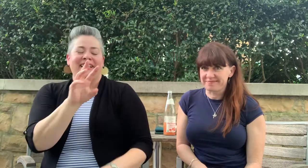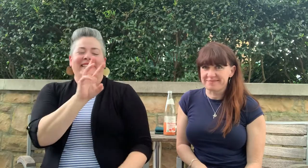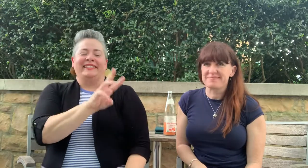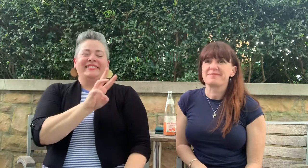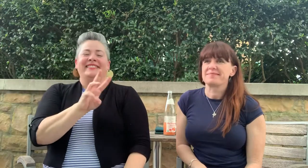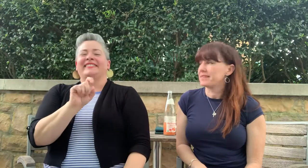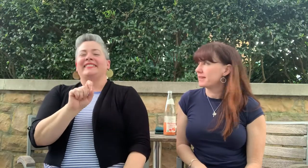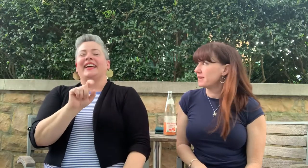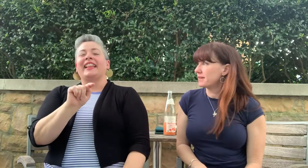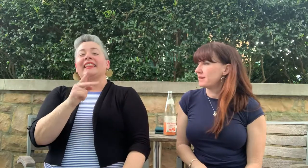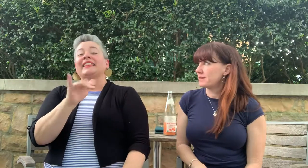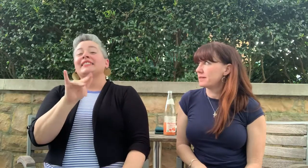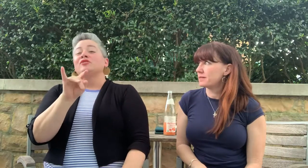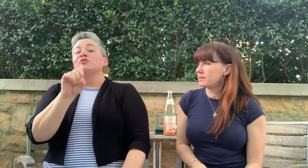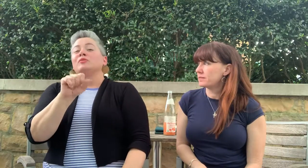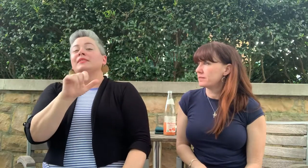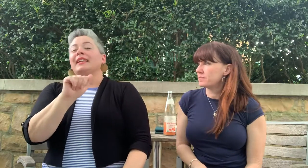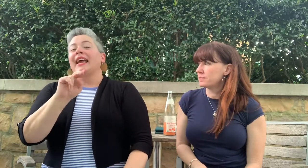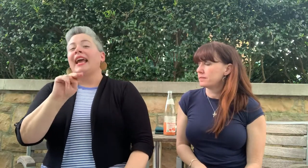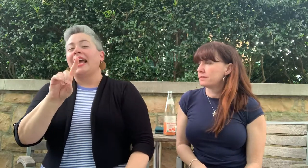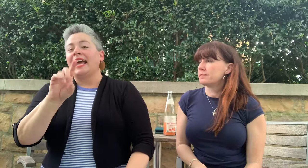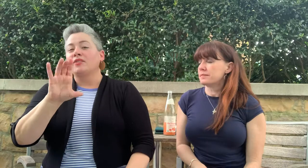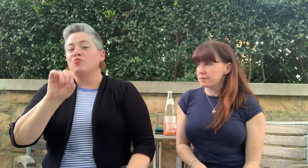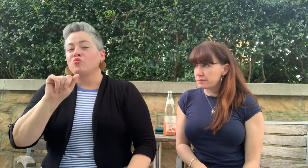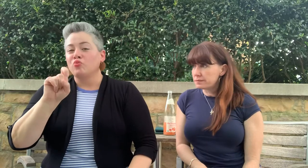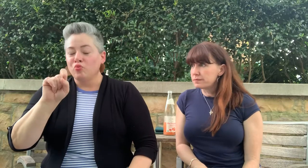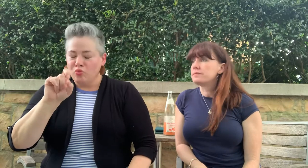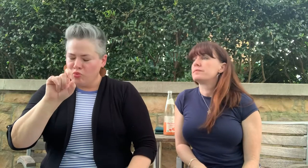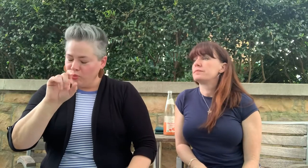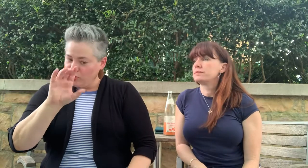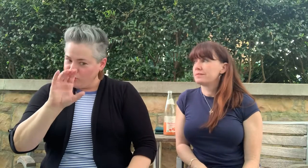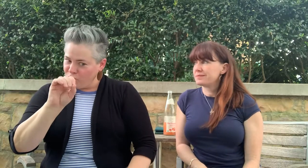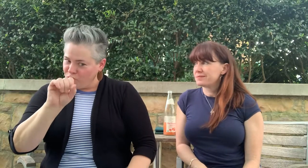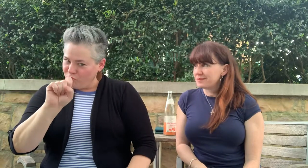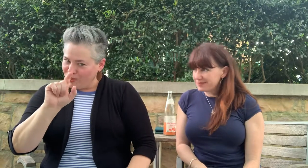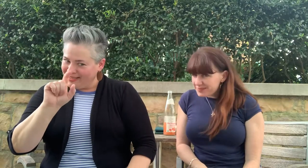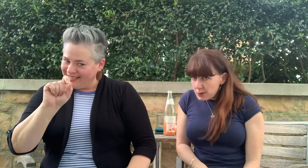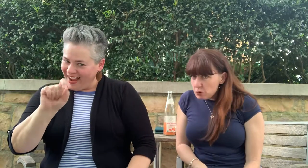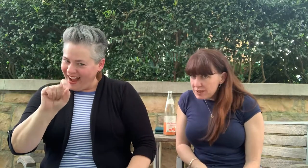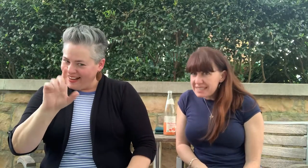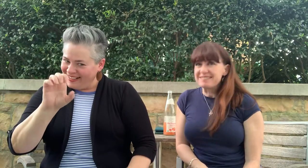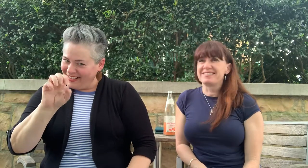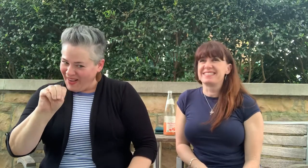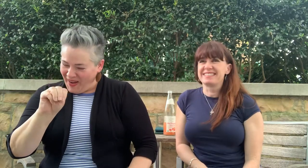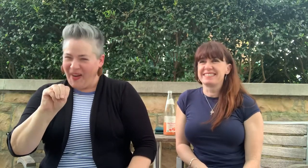www.thistlesandcoos.com